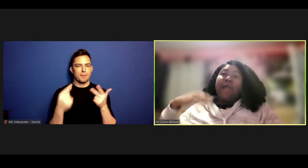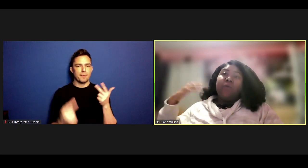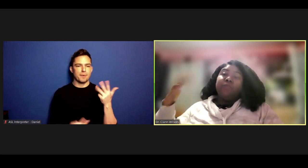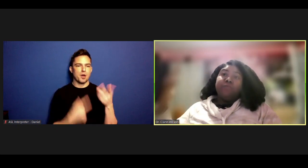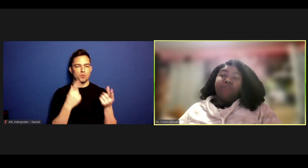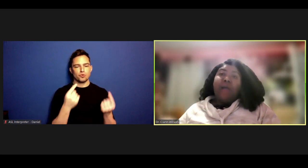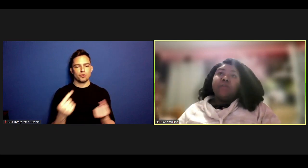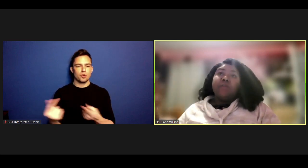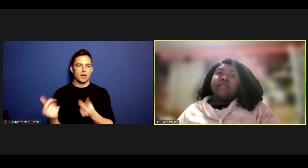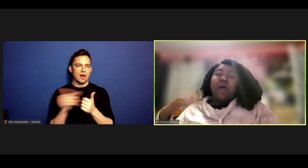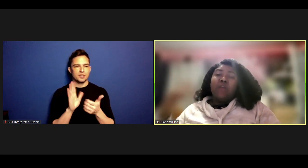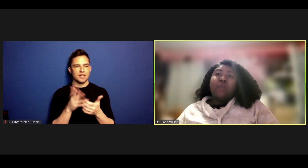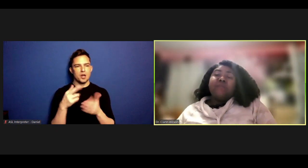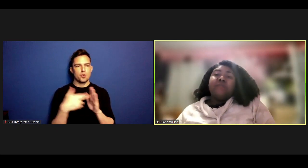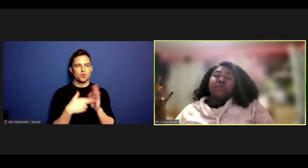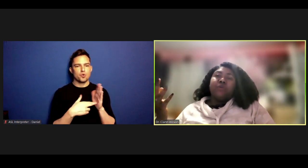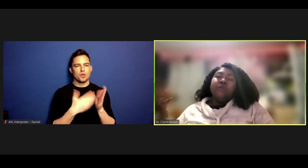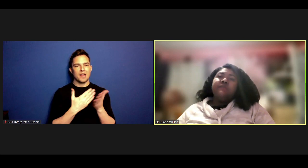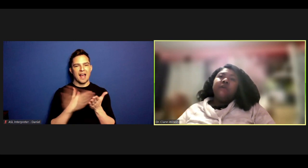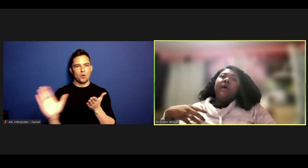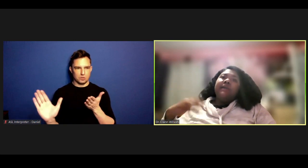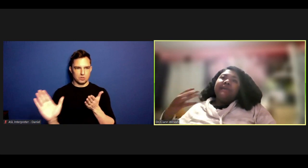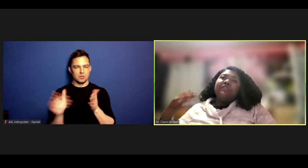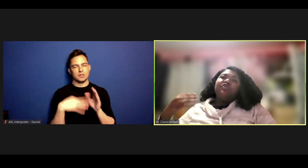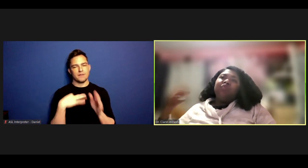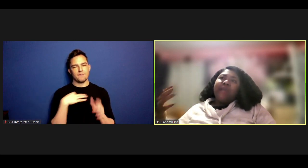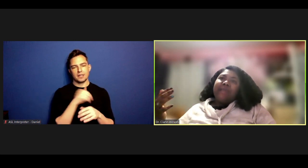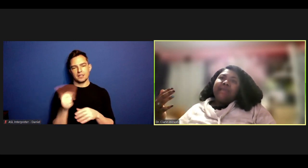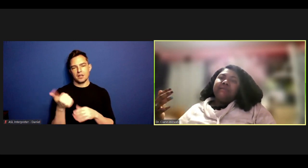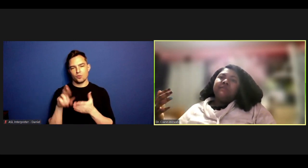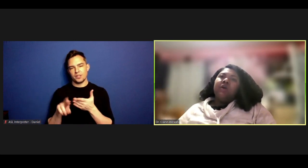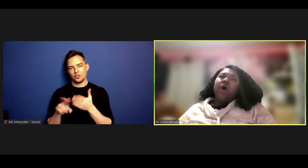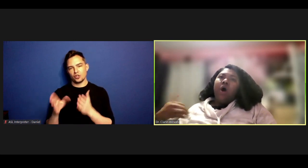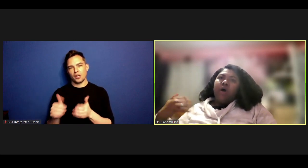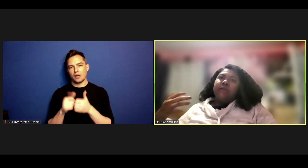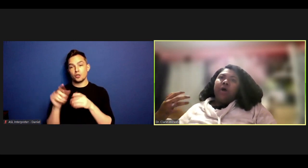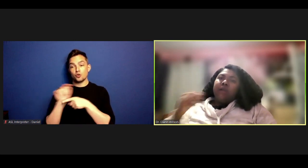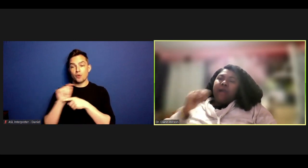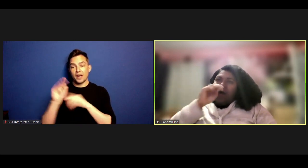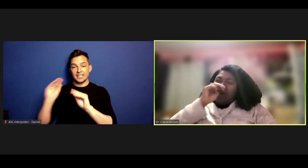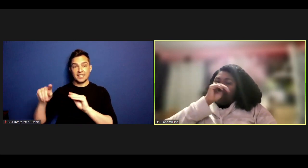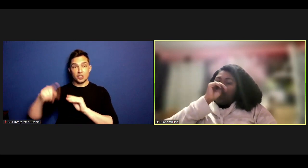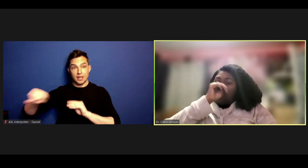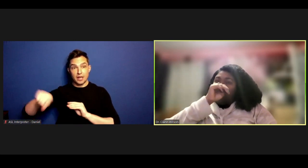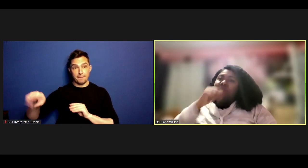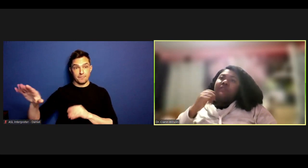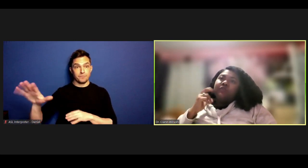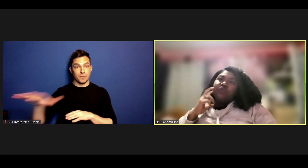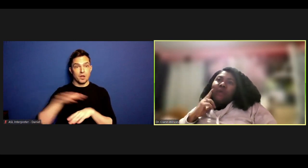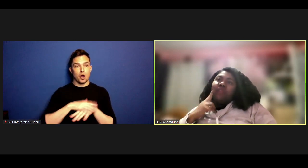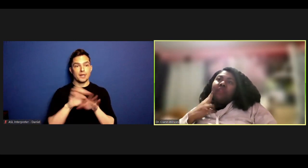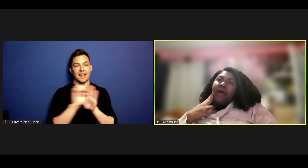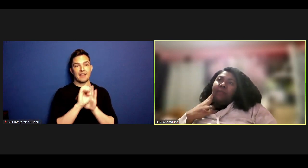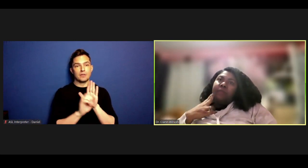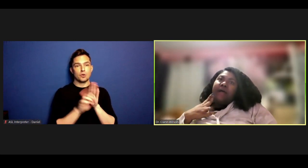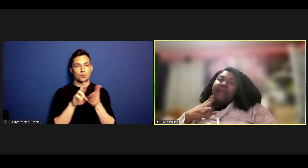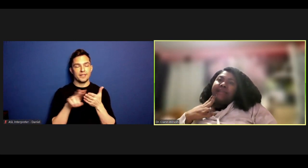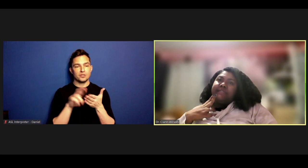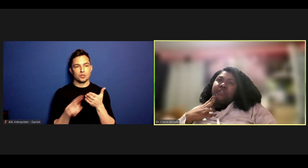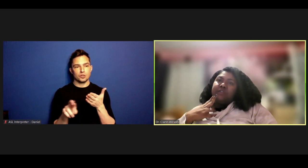And how do faculty and other researchers get trained on ethical research with black and